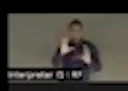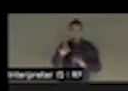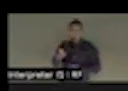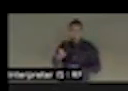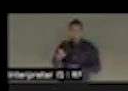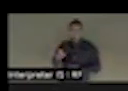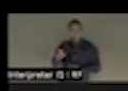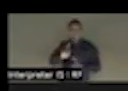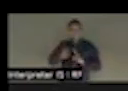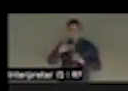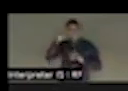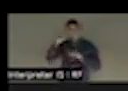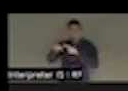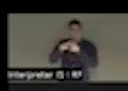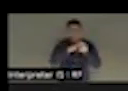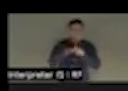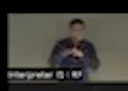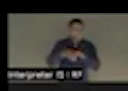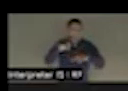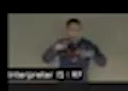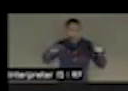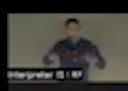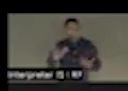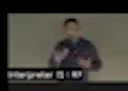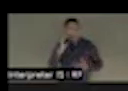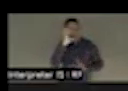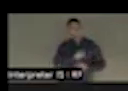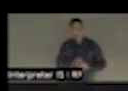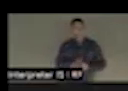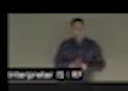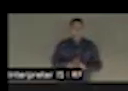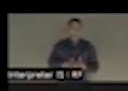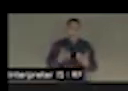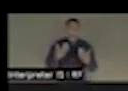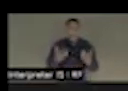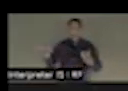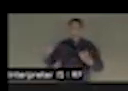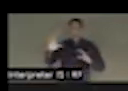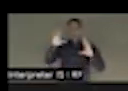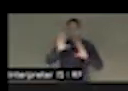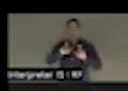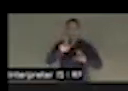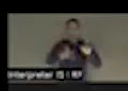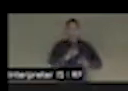Because research shows that around 80% of users with or without disabilities